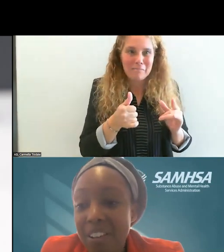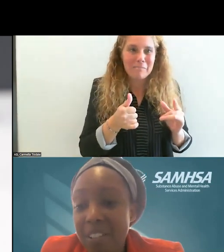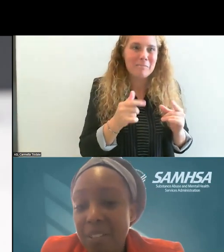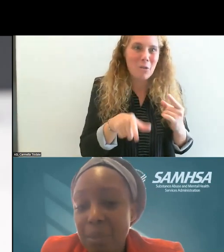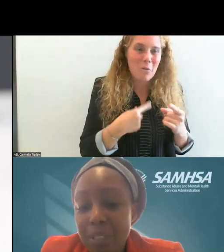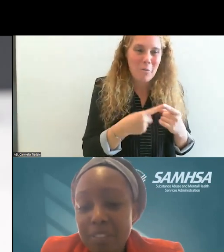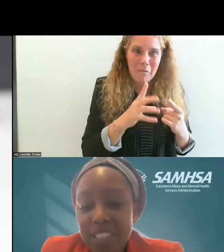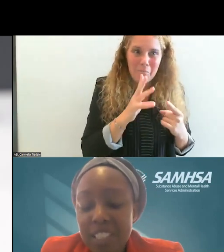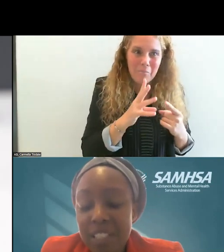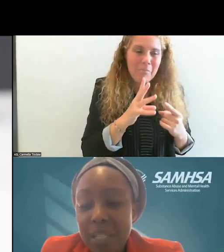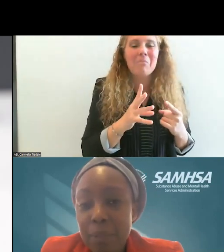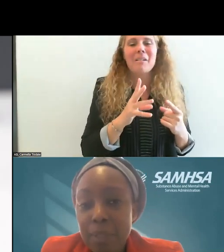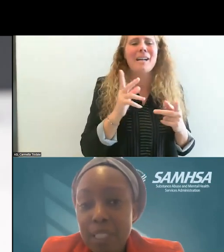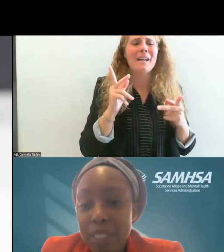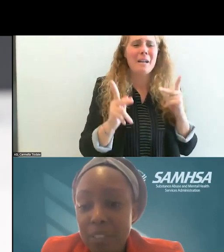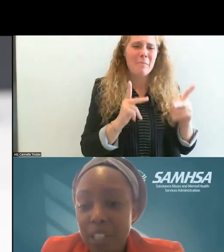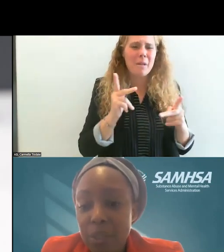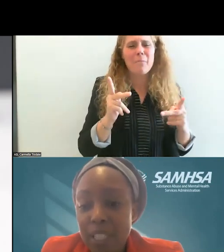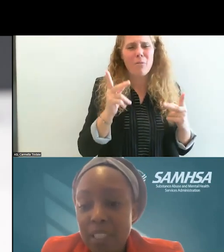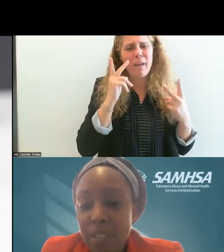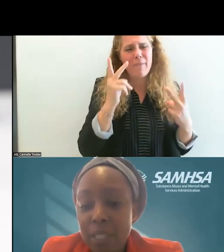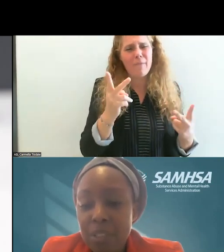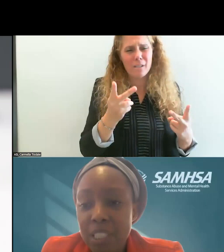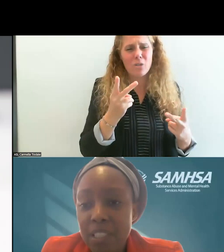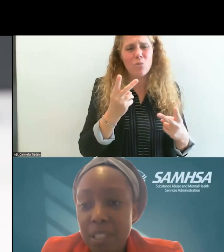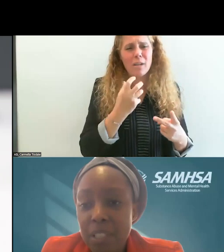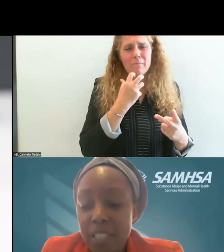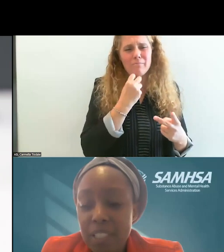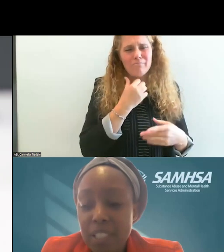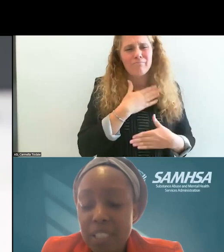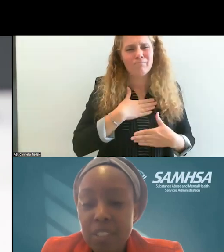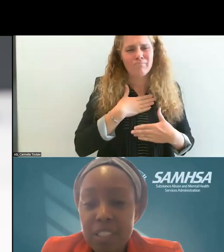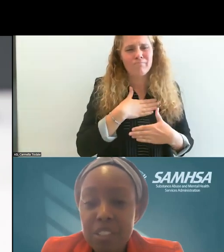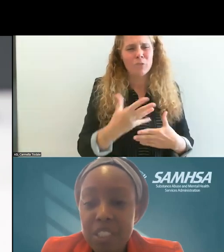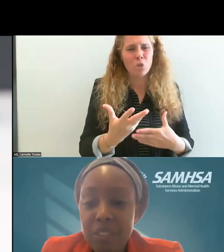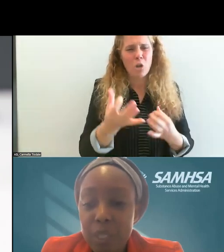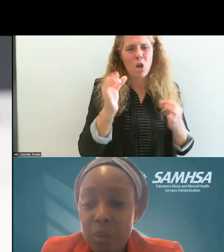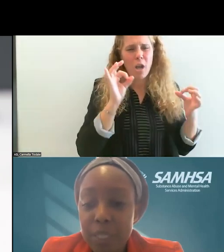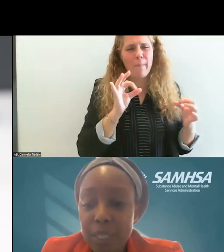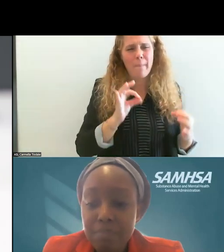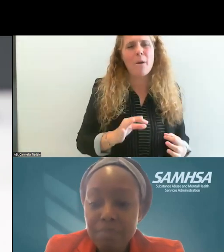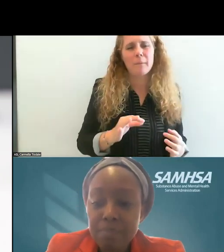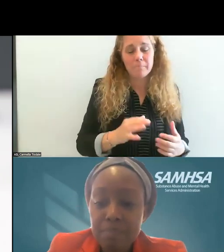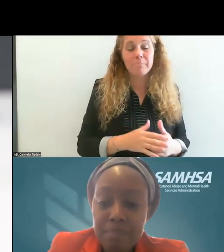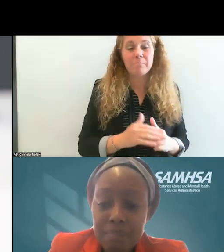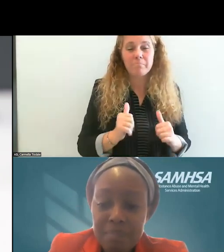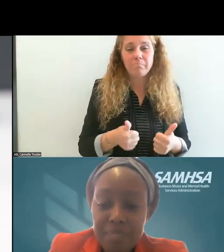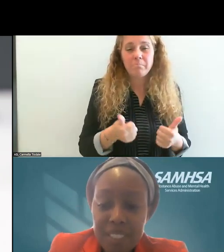ALL OF THE PEOPLE WHO VISITED, WE USE THAT INPUT AND USE IT FOR THE NEXT GENERATION OF WORK.